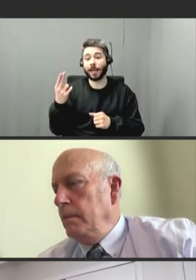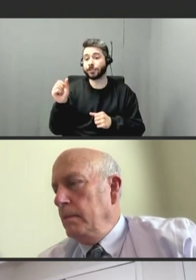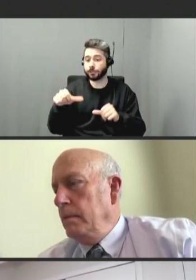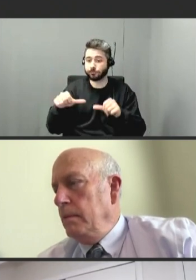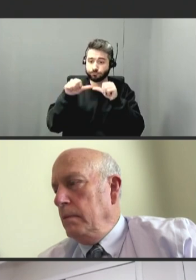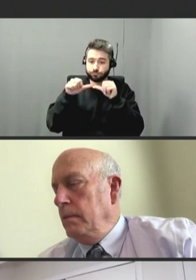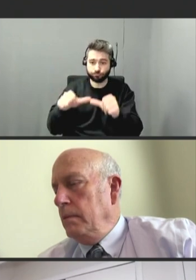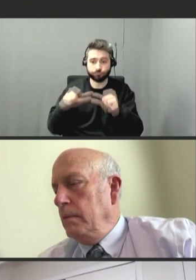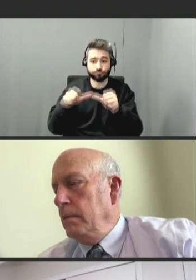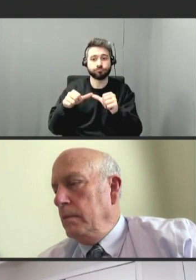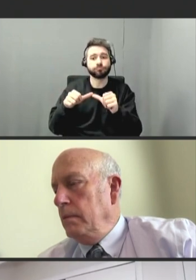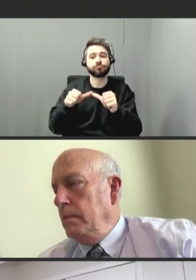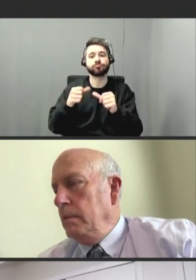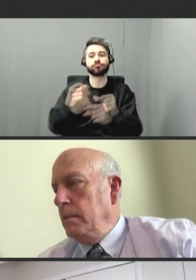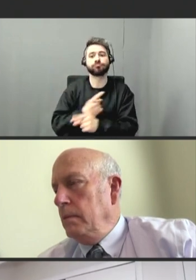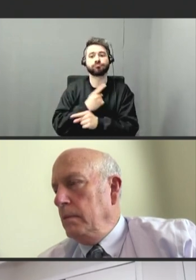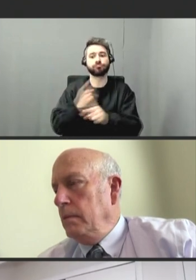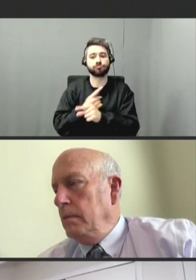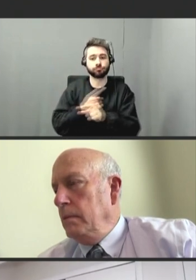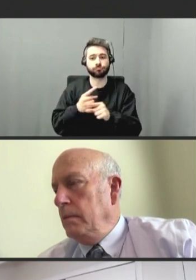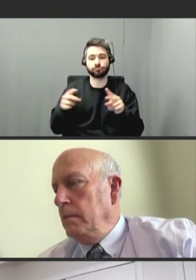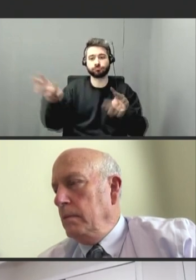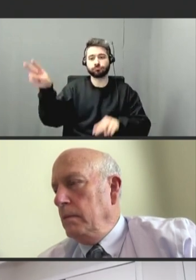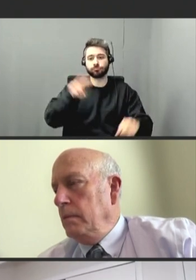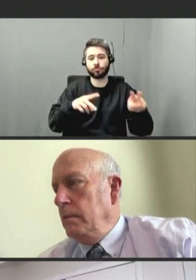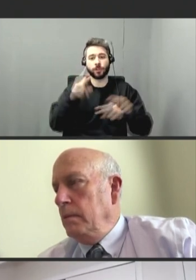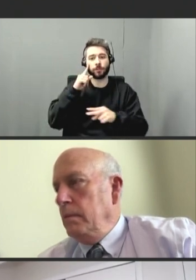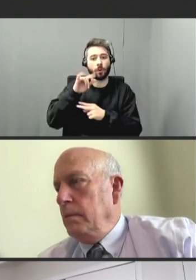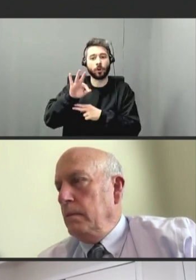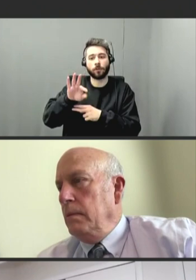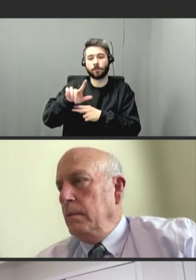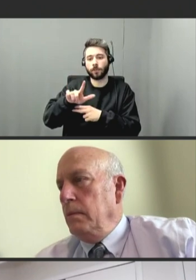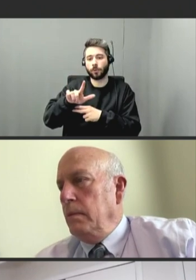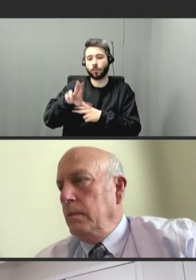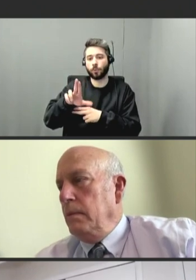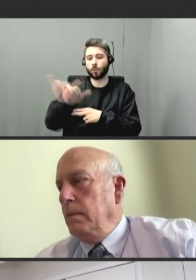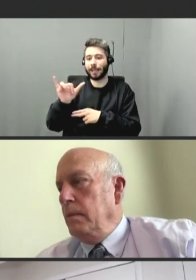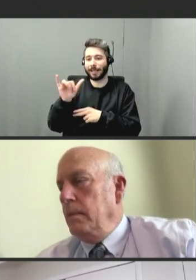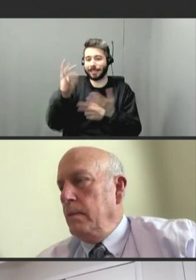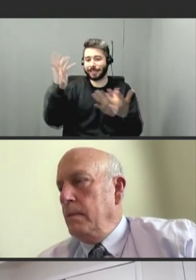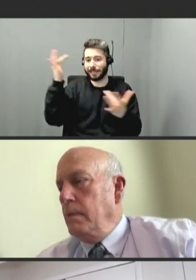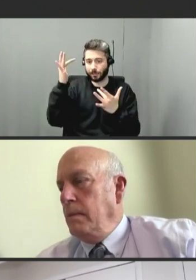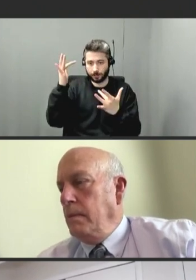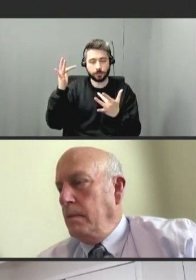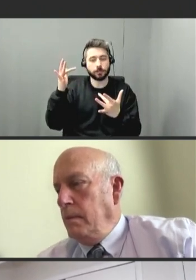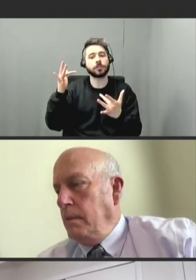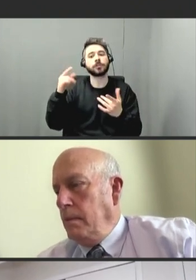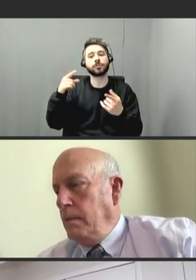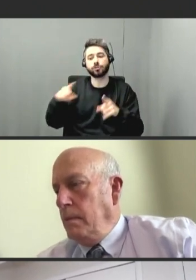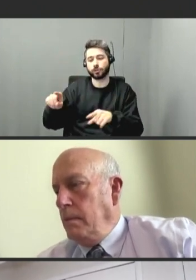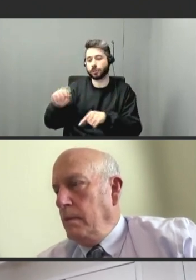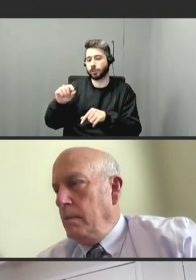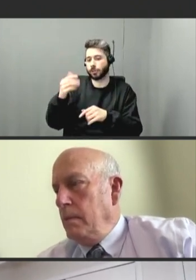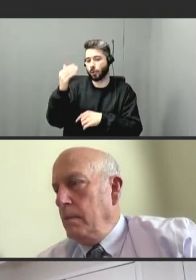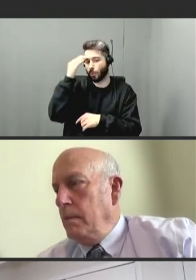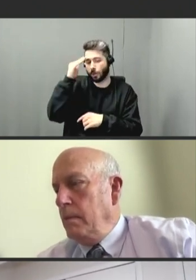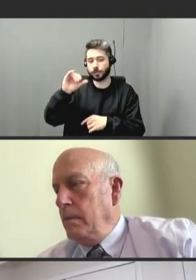The IHS continuously, routinely surveils for influenza like illness through our IHS influenza awareness system.